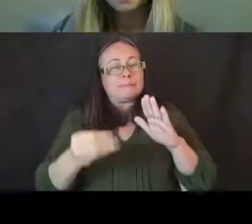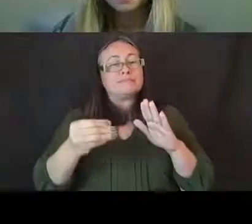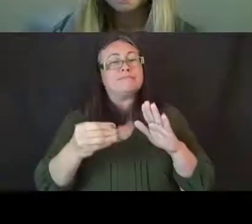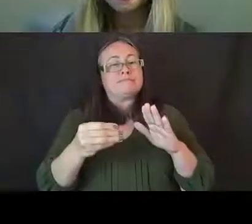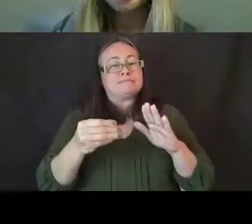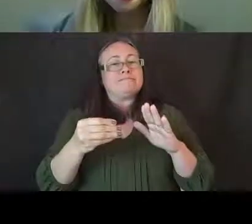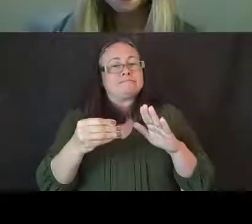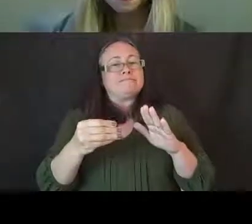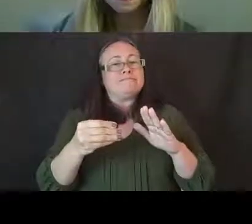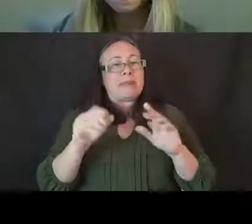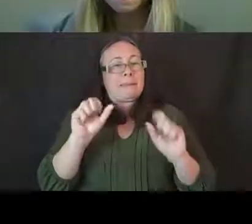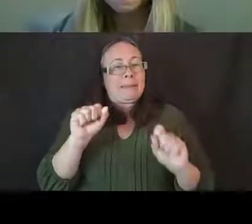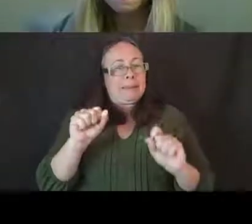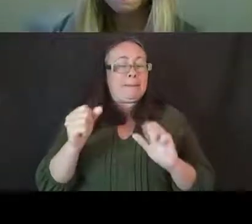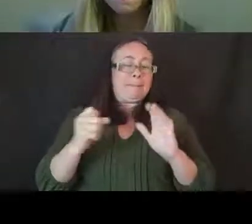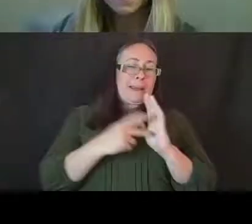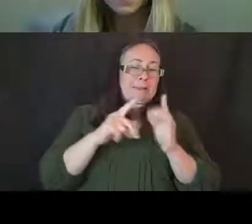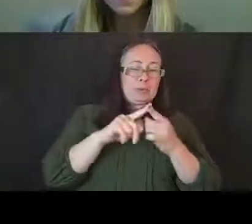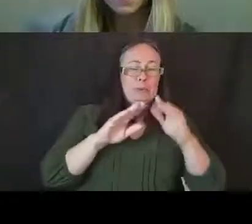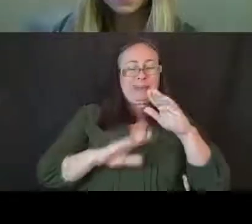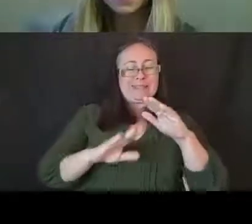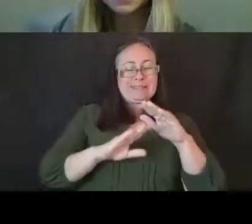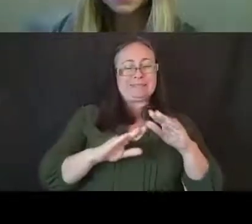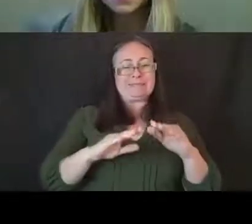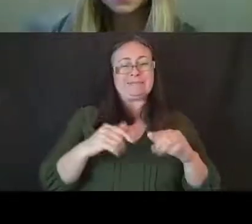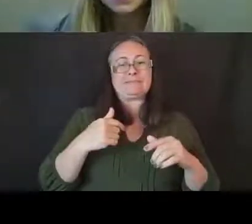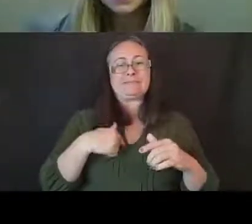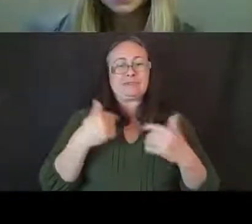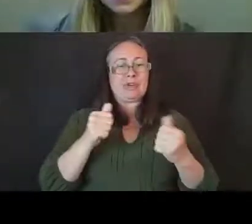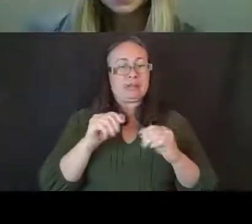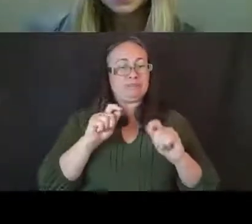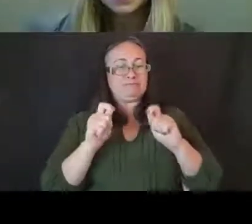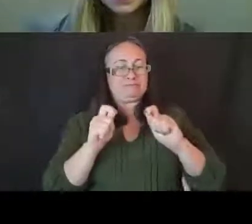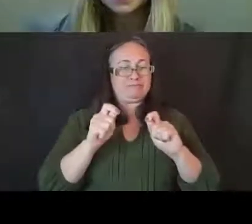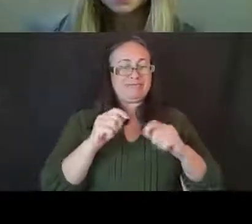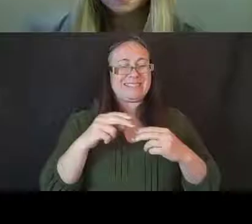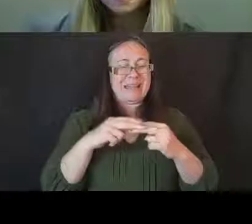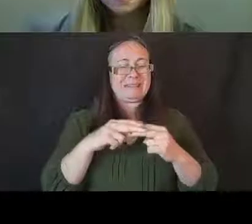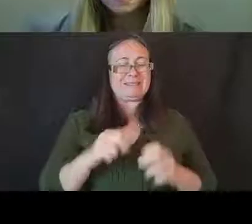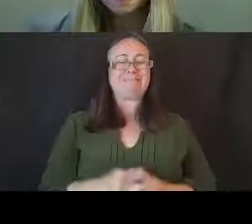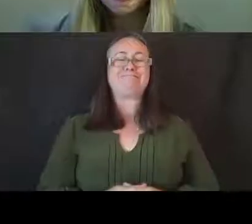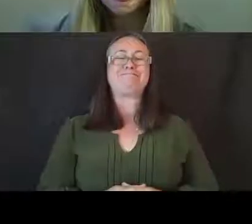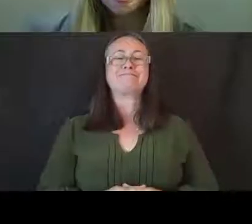Well, hopefully, I can move the slides here. Okay. It moved onto your side.